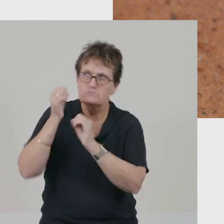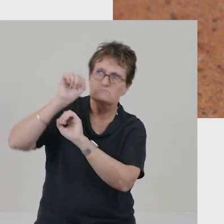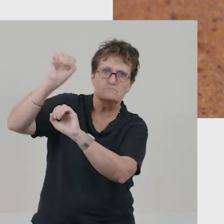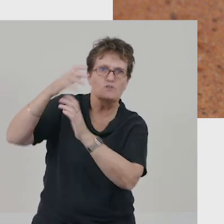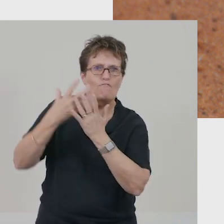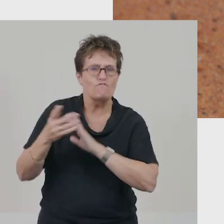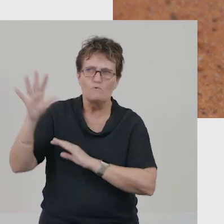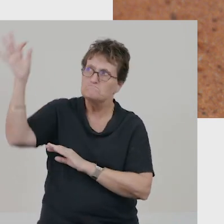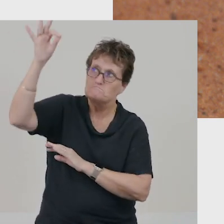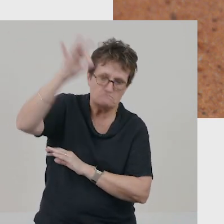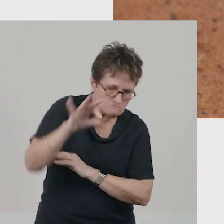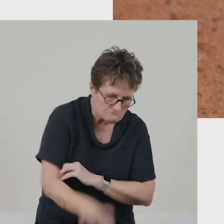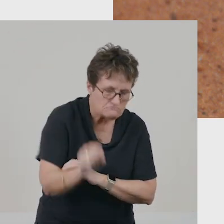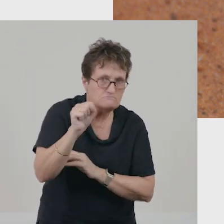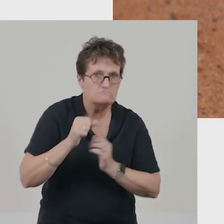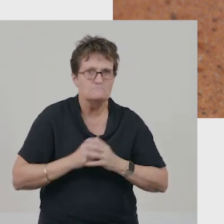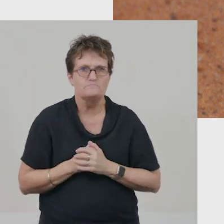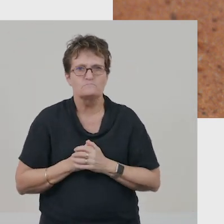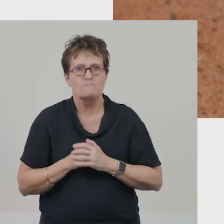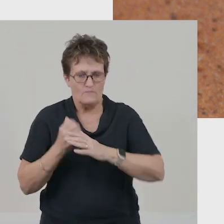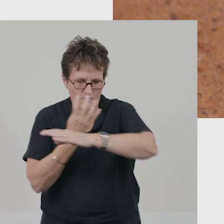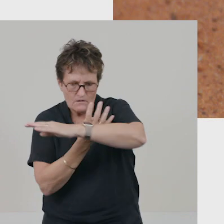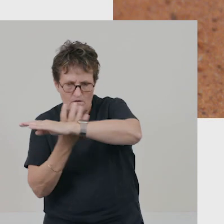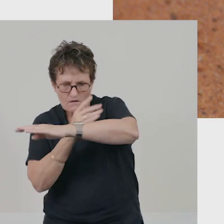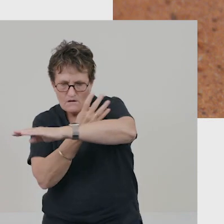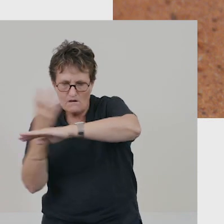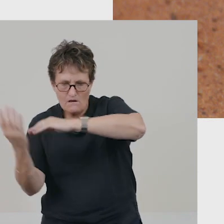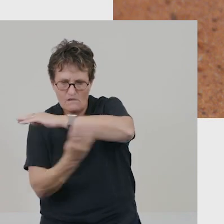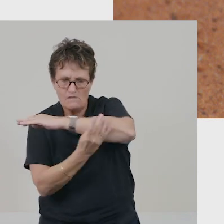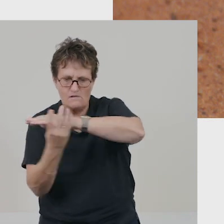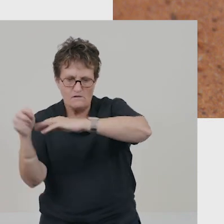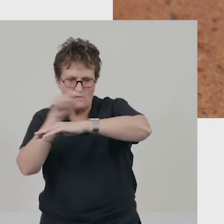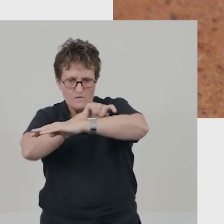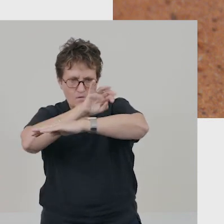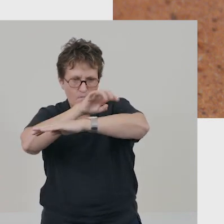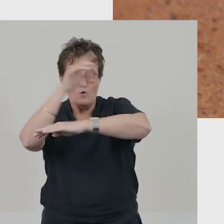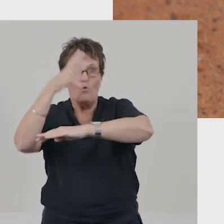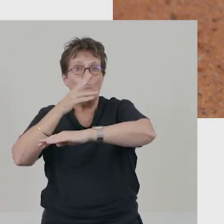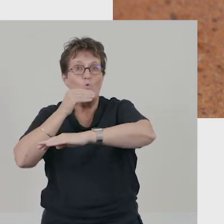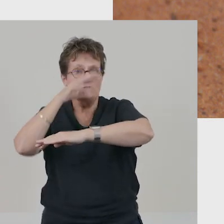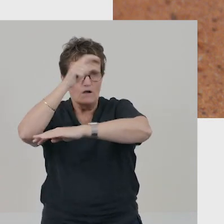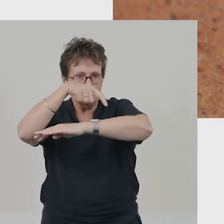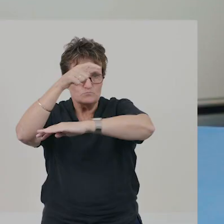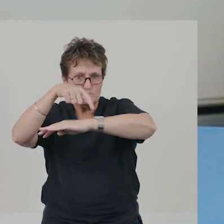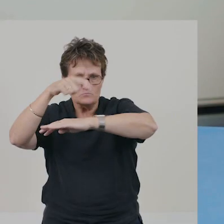They also have deep grooves that channel water from dew, which collects on their body, straight into their mouth.